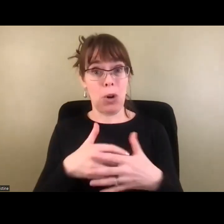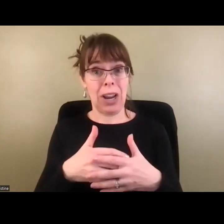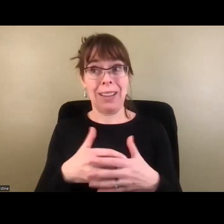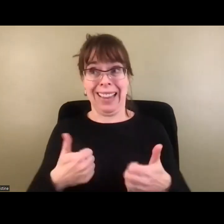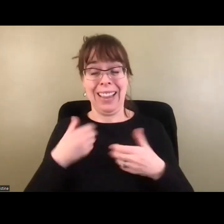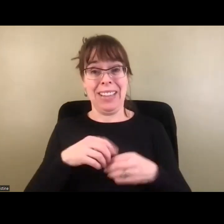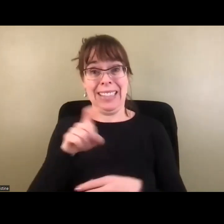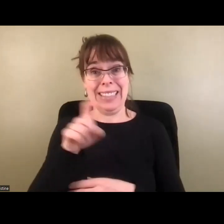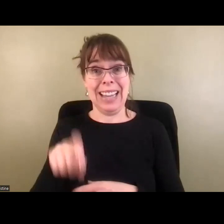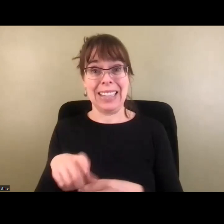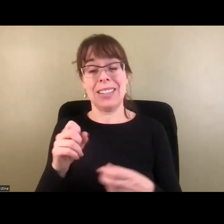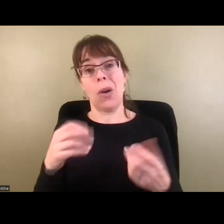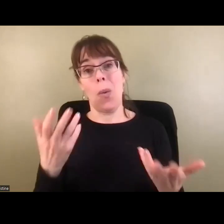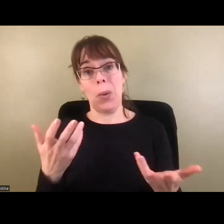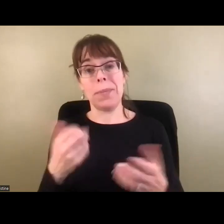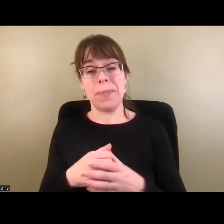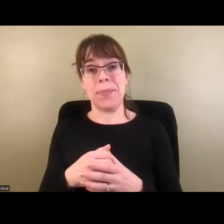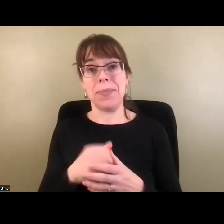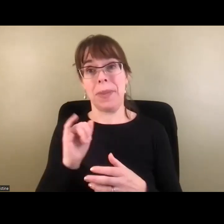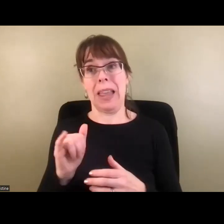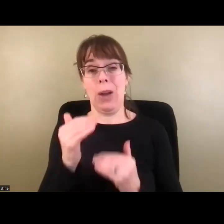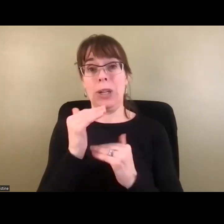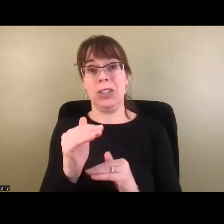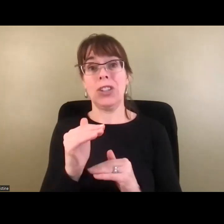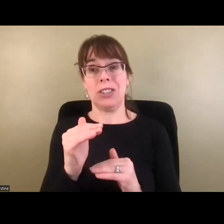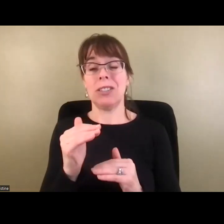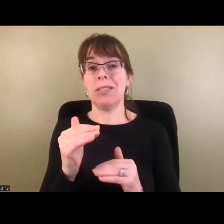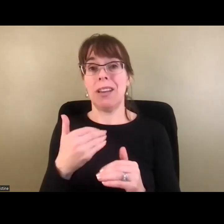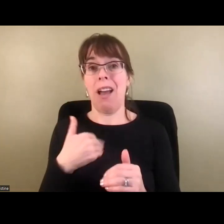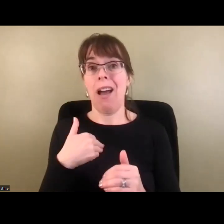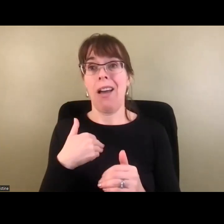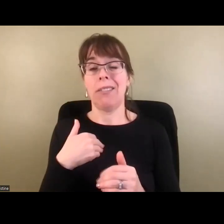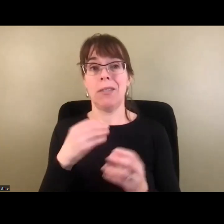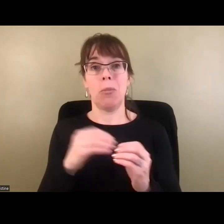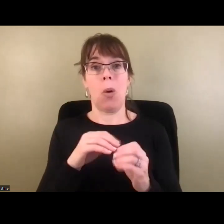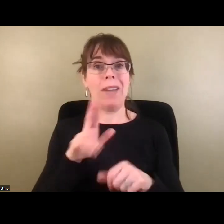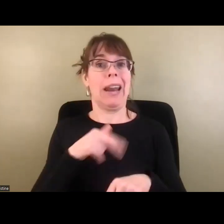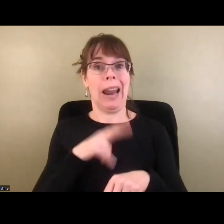So that there's those restrictions have had sort of a national domino effect, for sure.